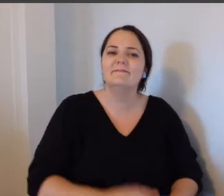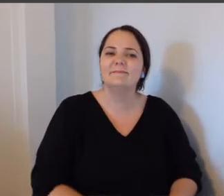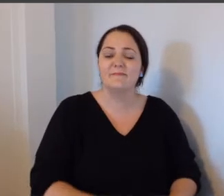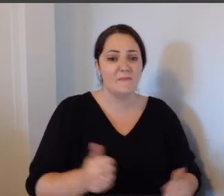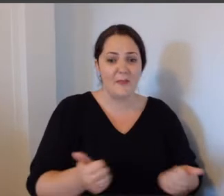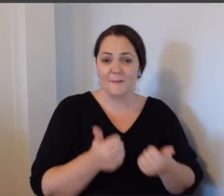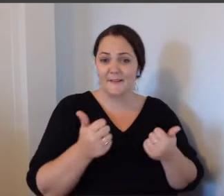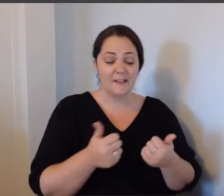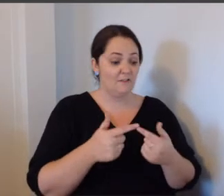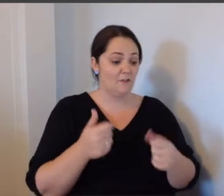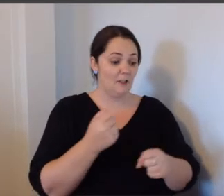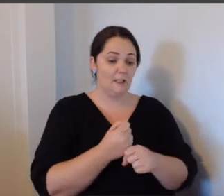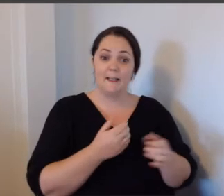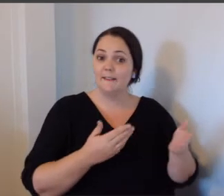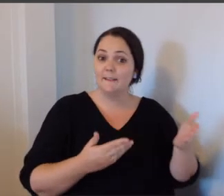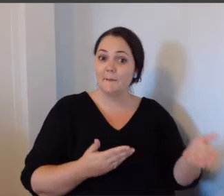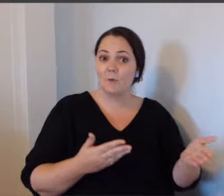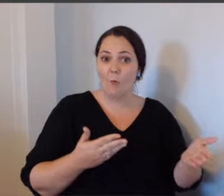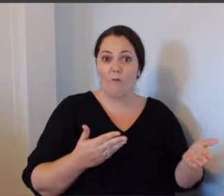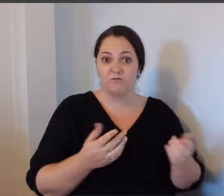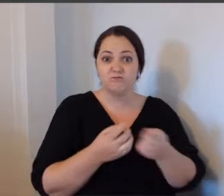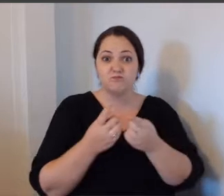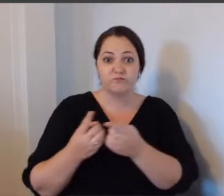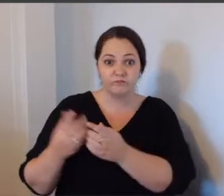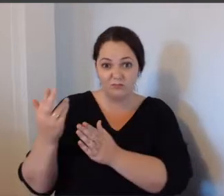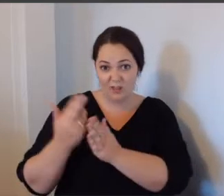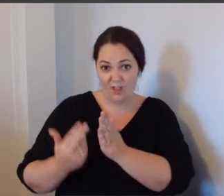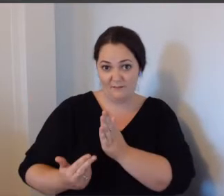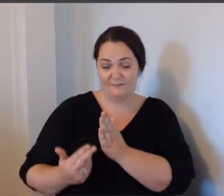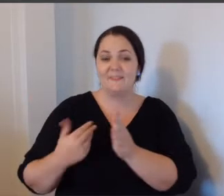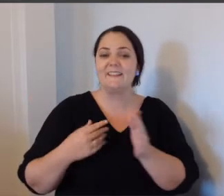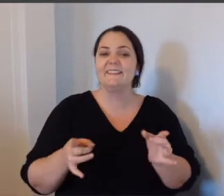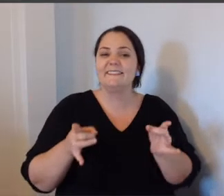European art where we can begin teasing out the concept of the tortured genius